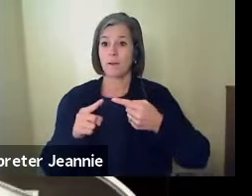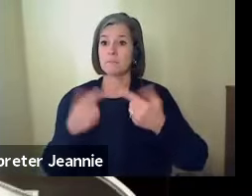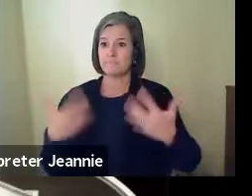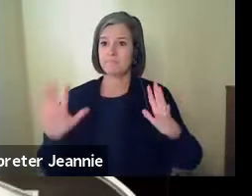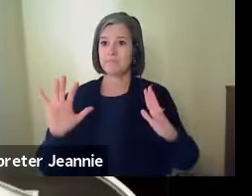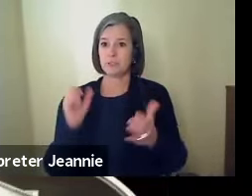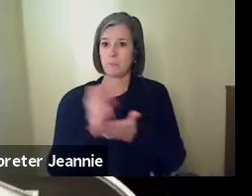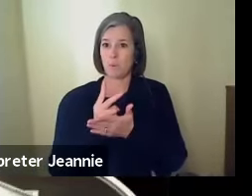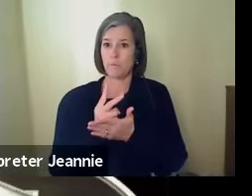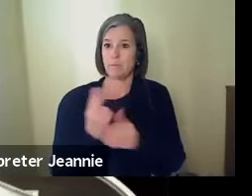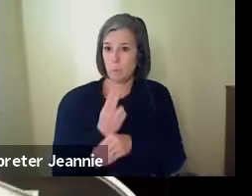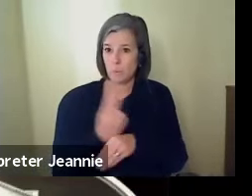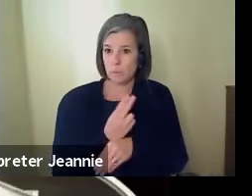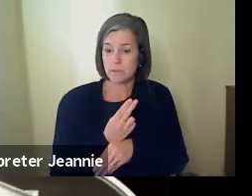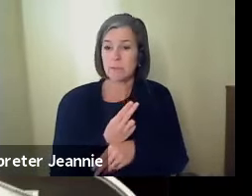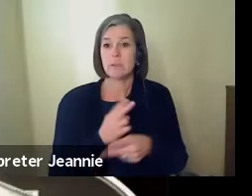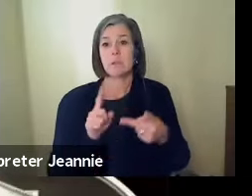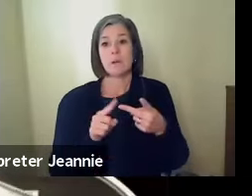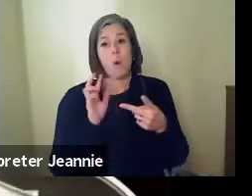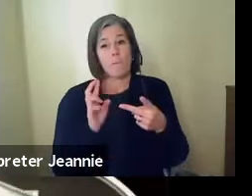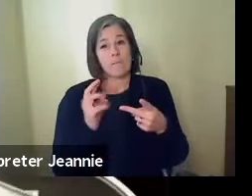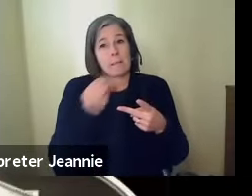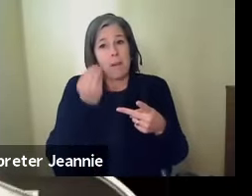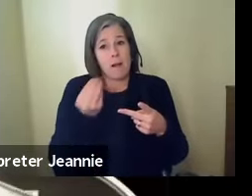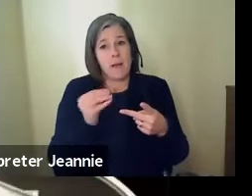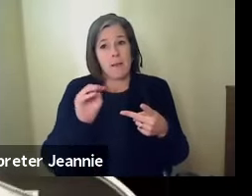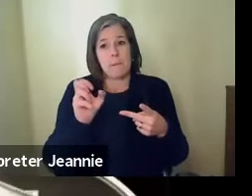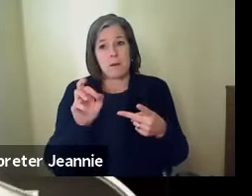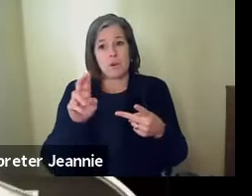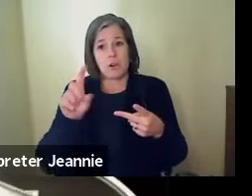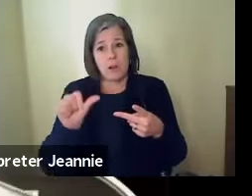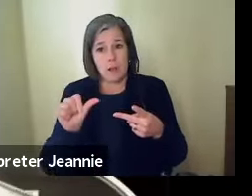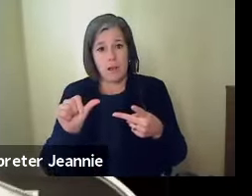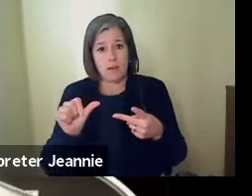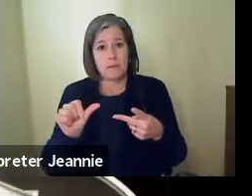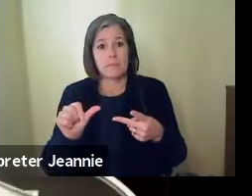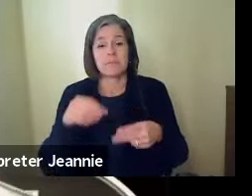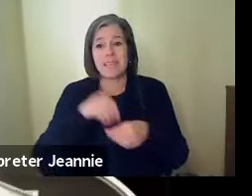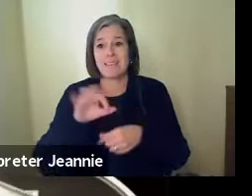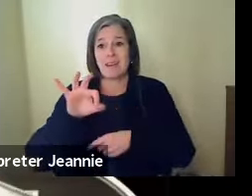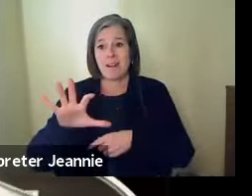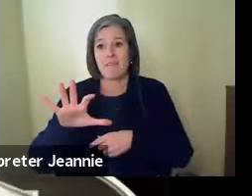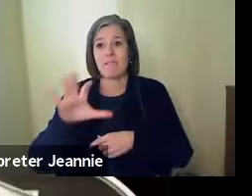on Monday will be receiving the Moderna vaccine in the 95 counties in the health departments and